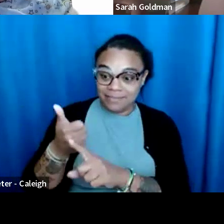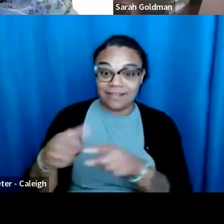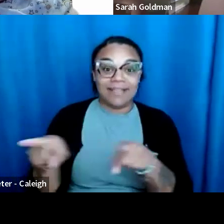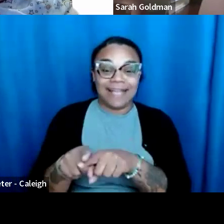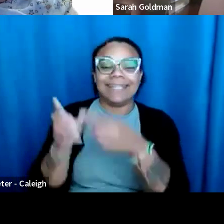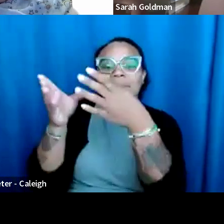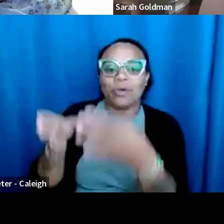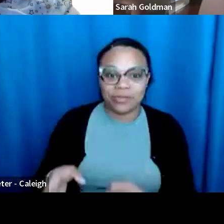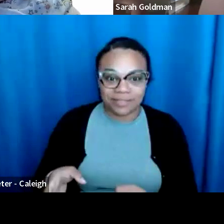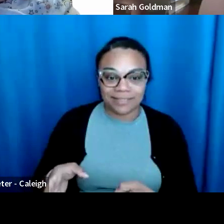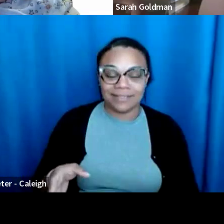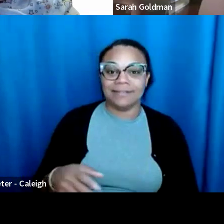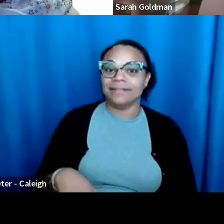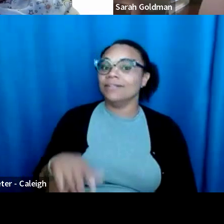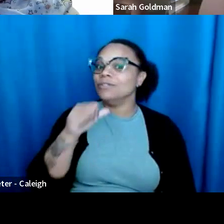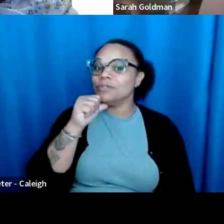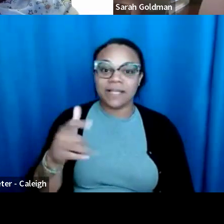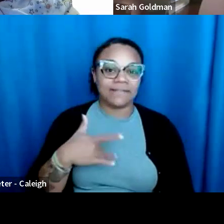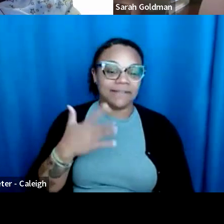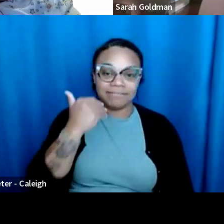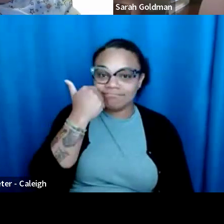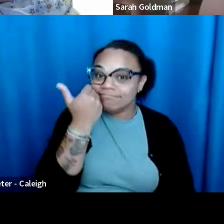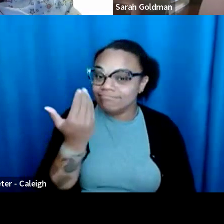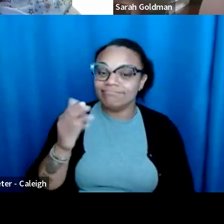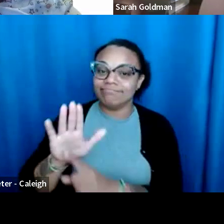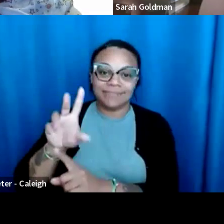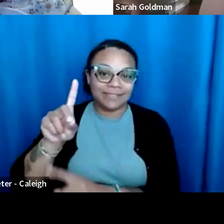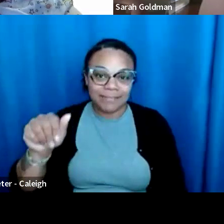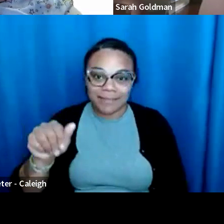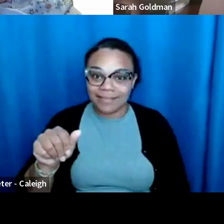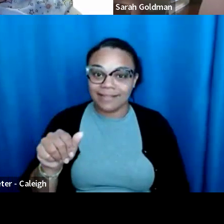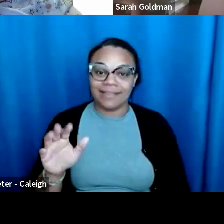and to not be ashamed of their disability. To have it be a sense of pride